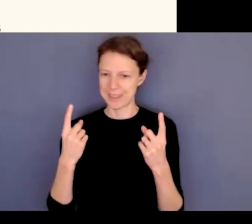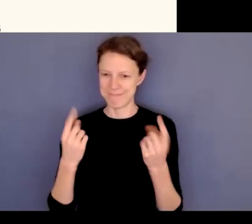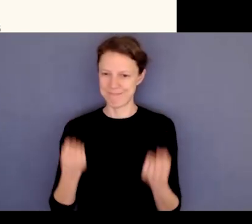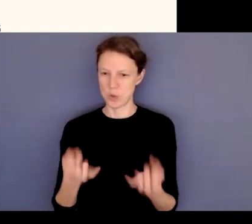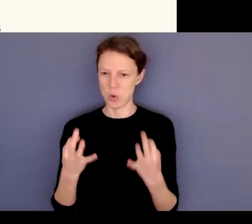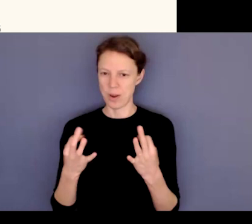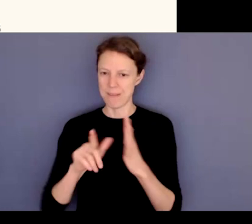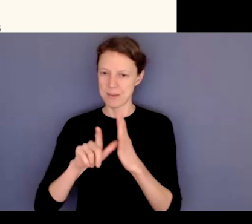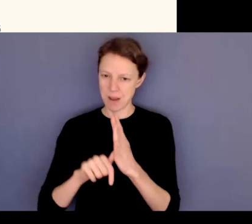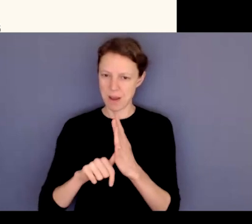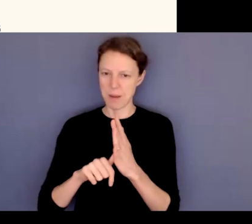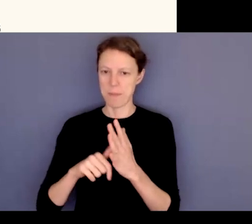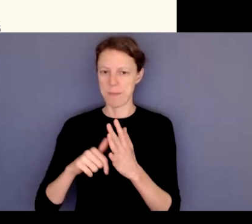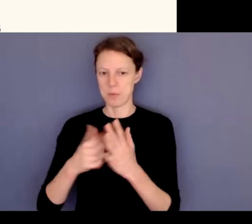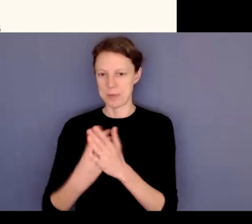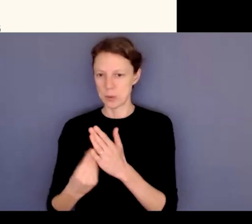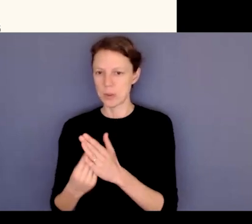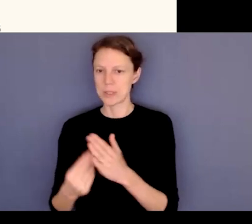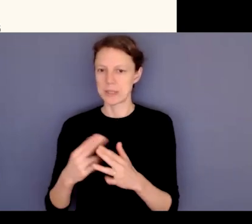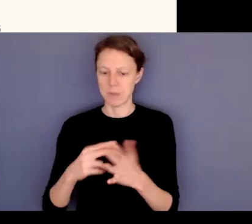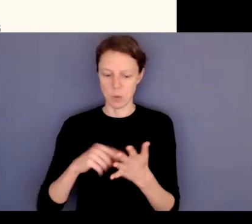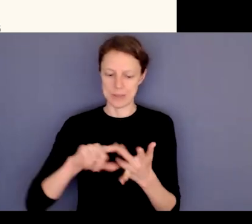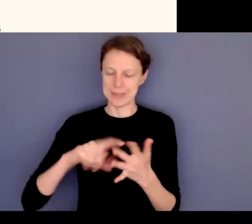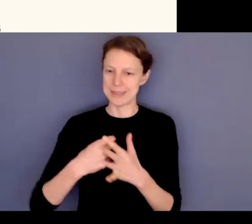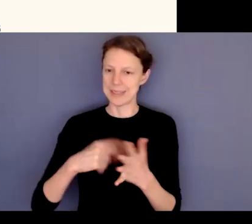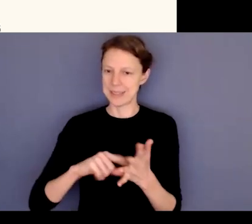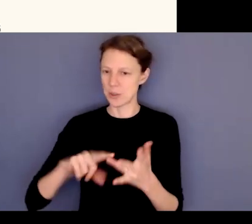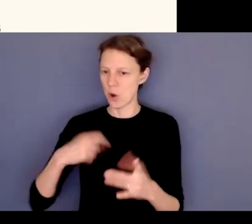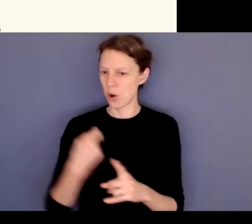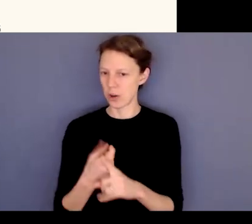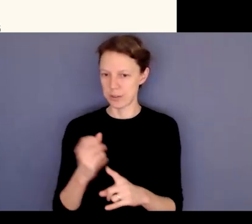deliberately made the decision to stick purely with Instagram